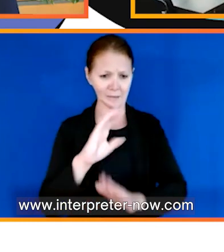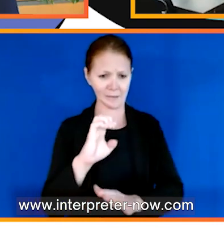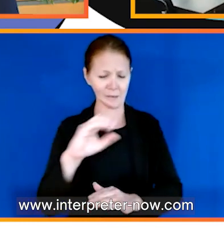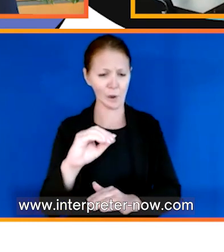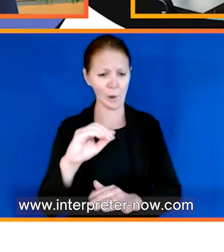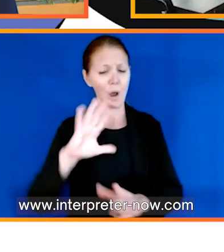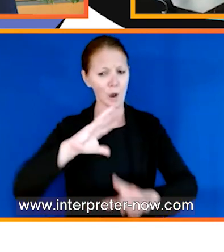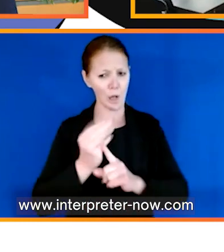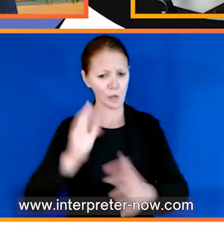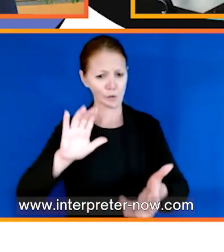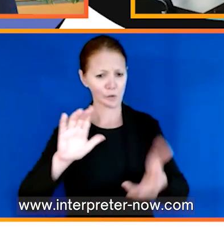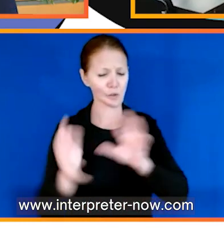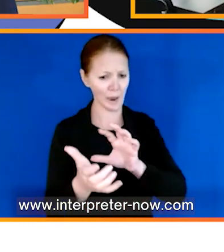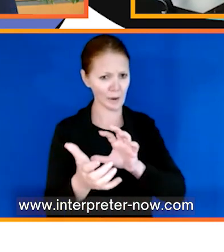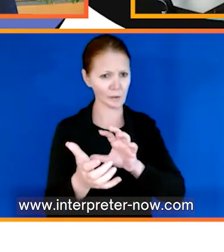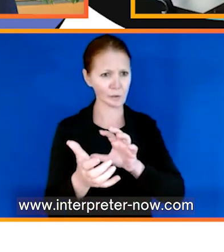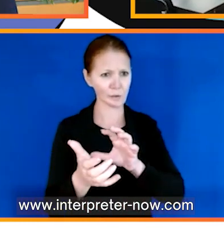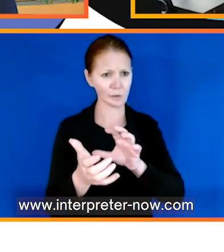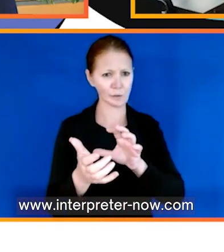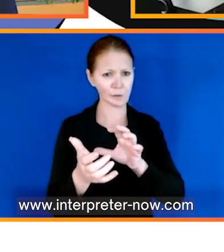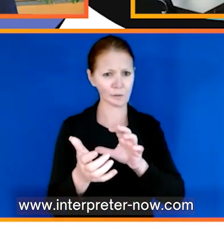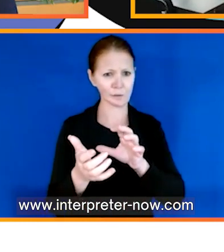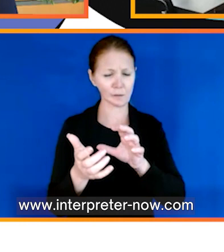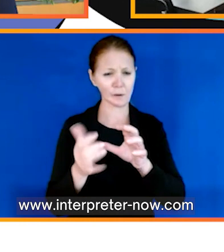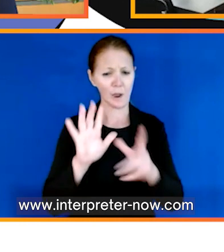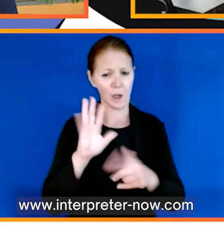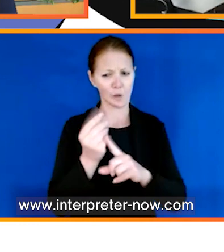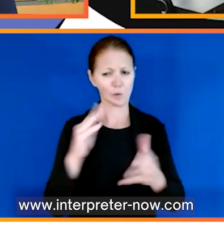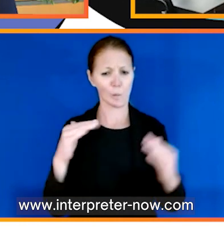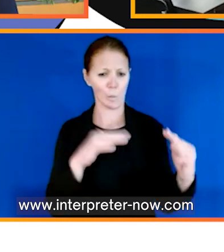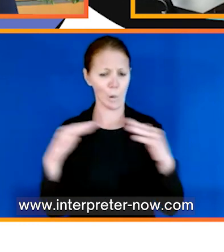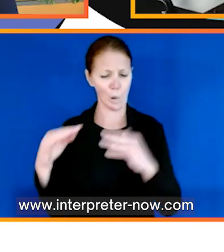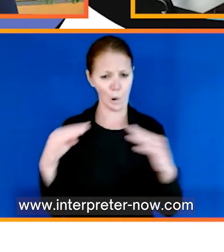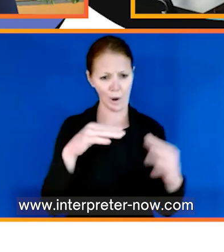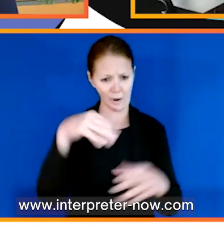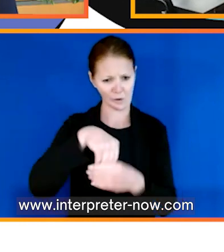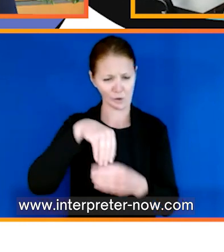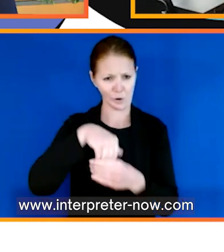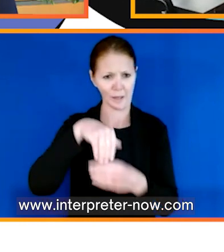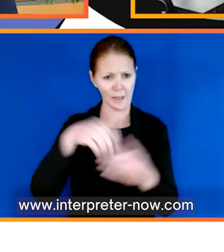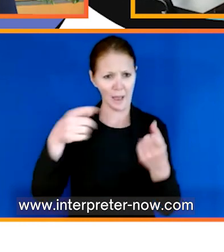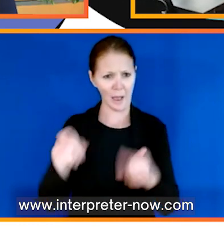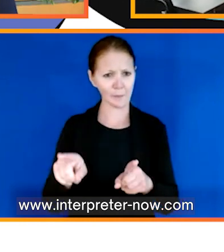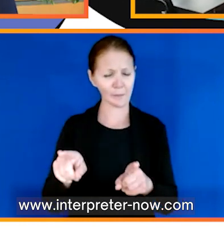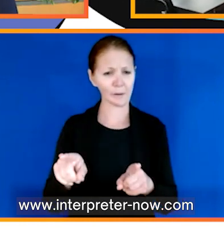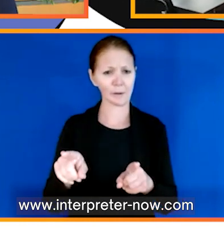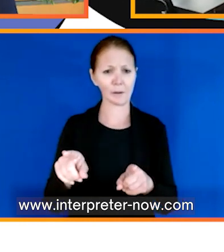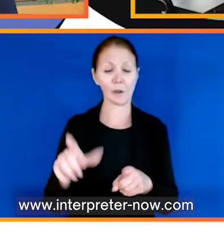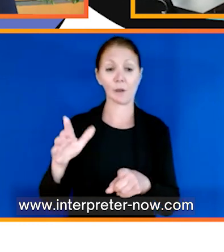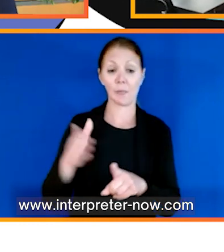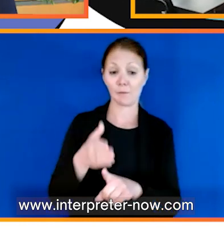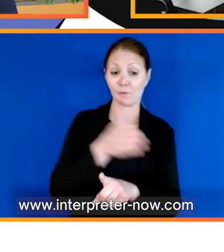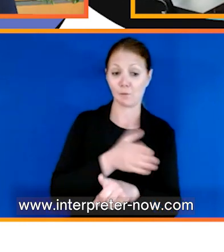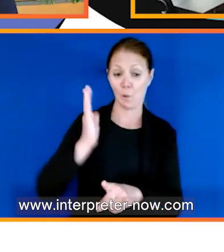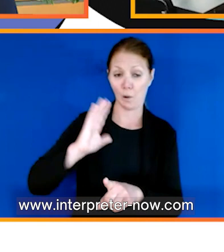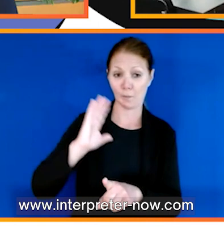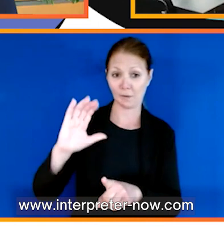almost this culture war happening internally, where you had the former CEO, Ellen, who was